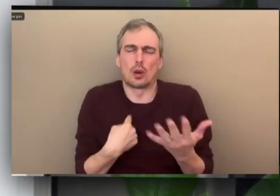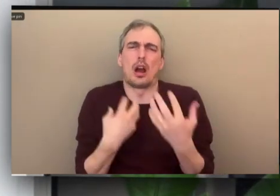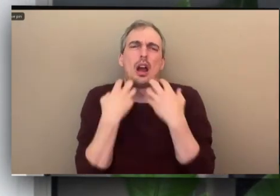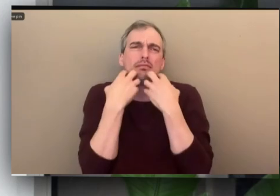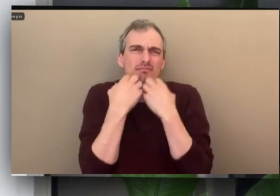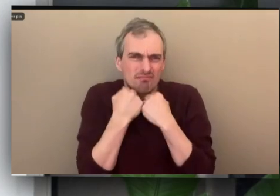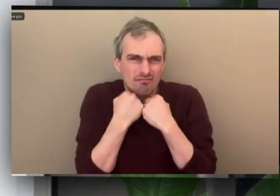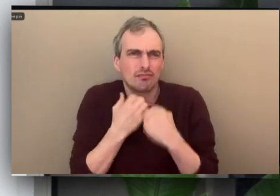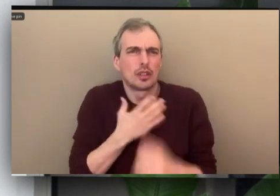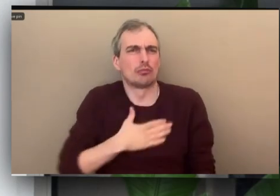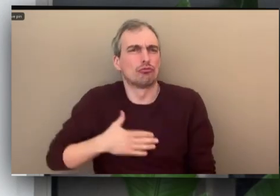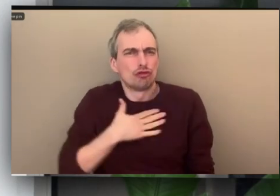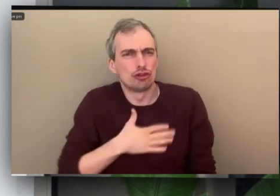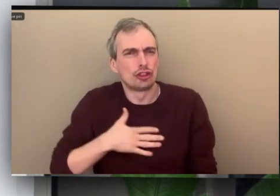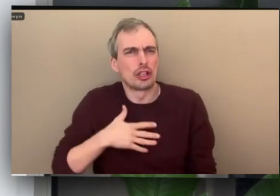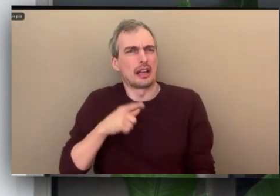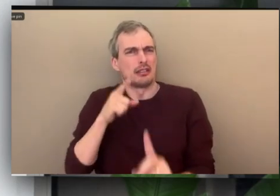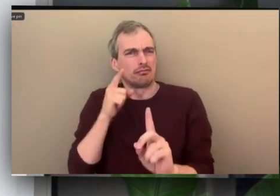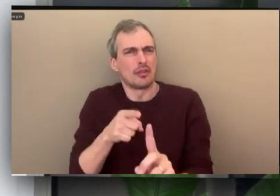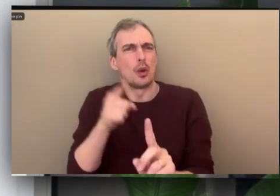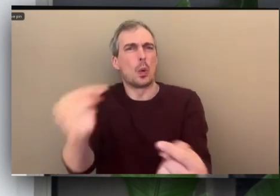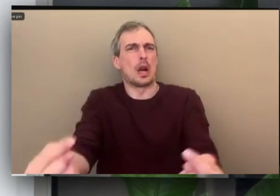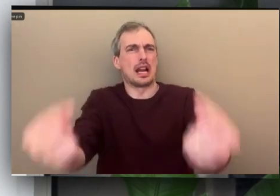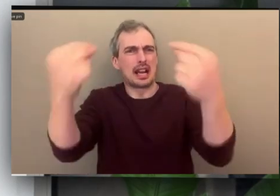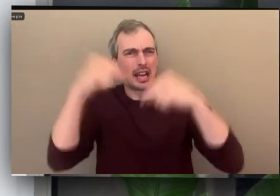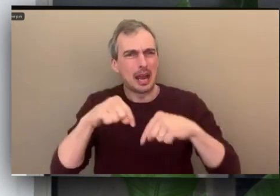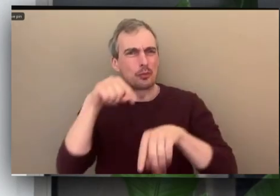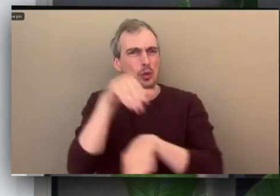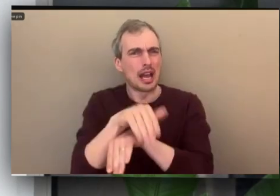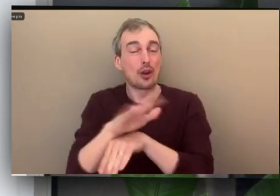To hear about Verizon and what we've been doing. Again, we want your feedback.